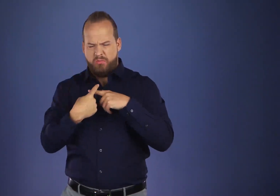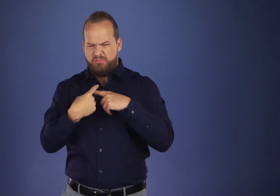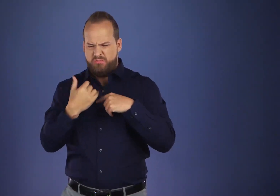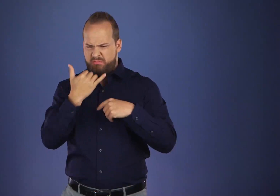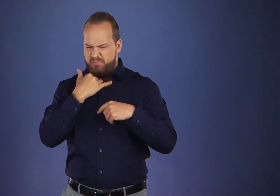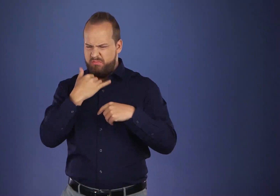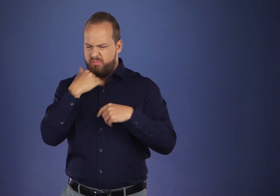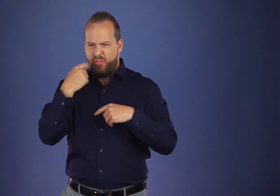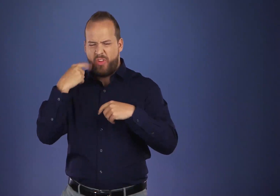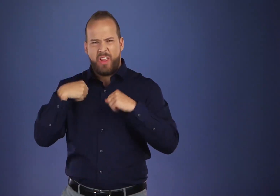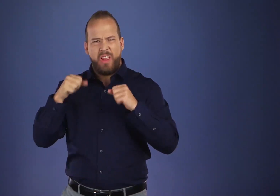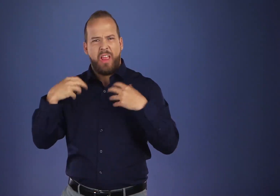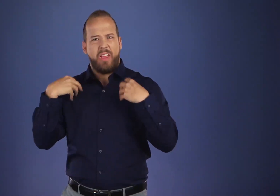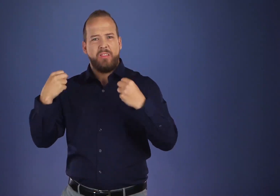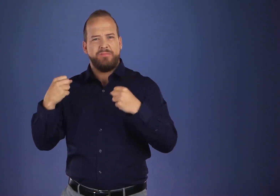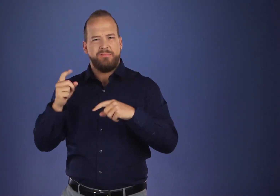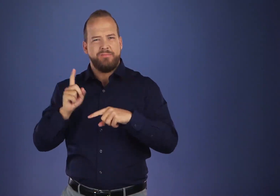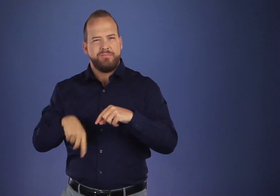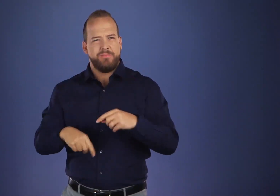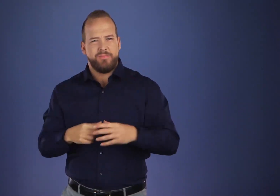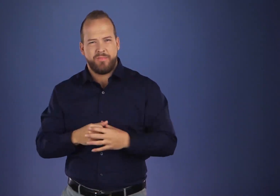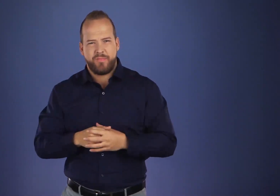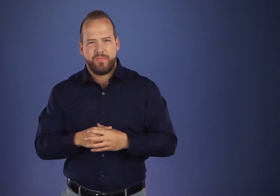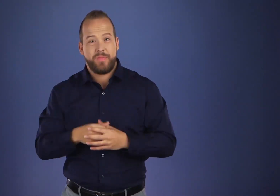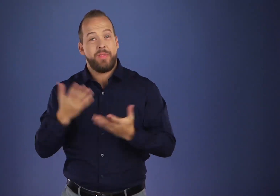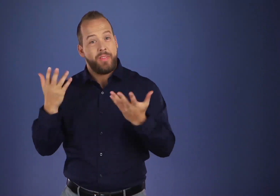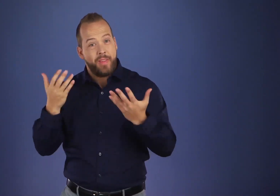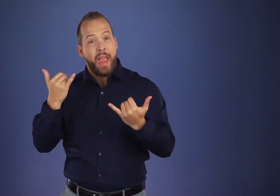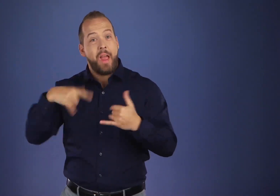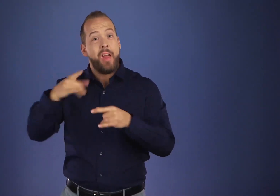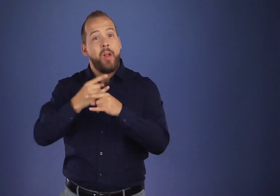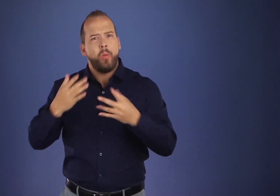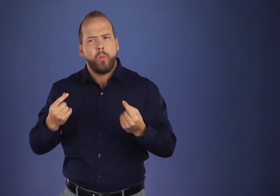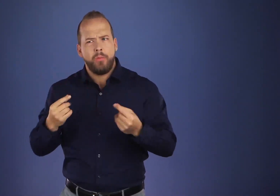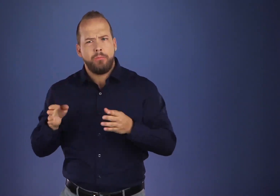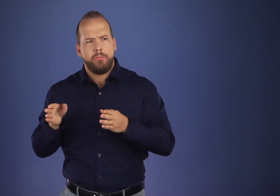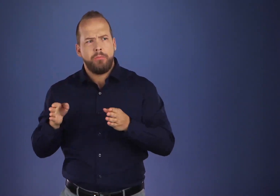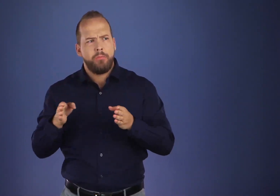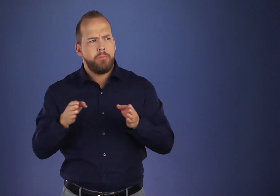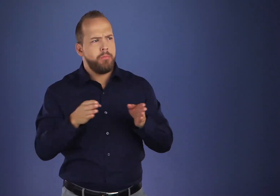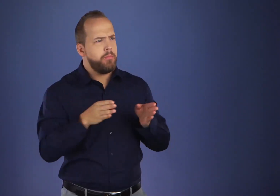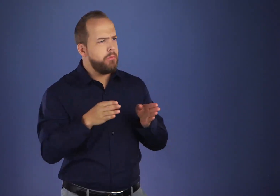Each of us has had his own near-fatal encounter with the juggernaut of self-will,